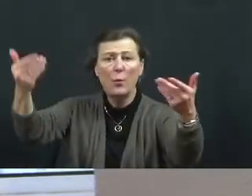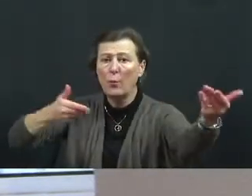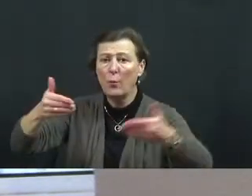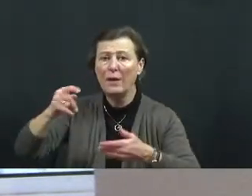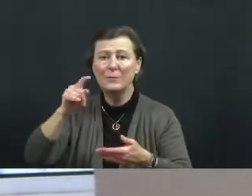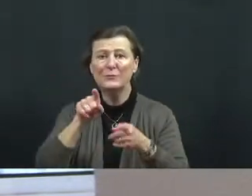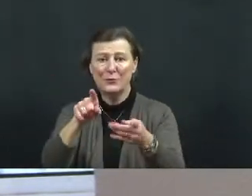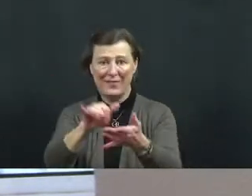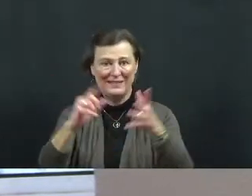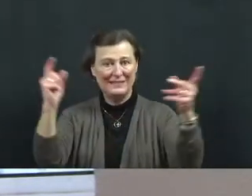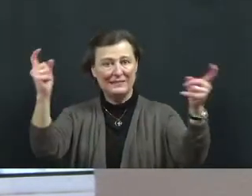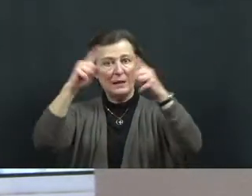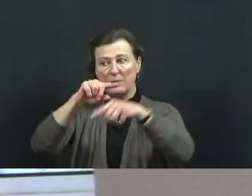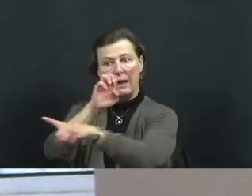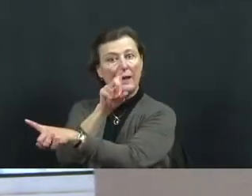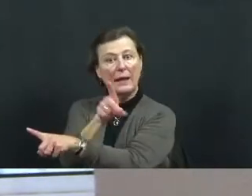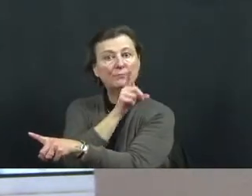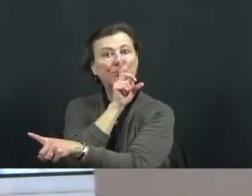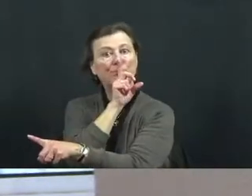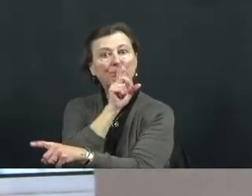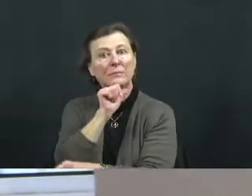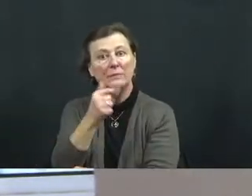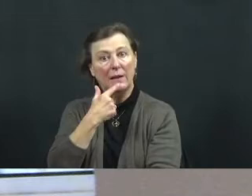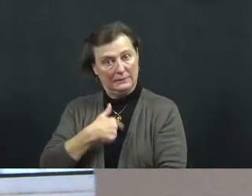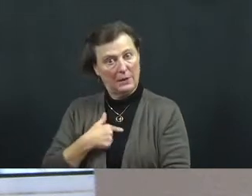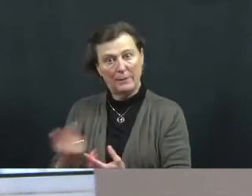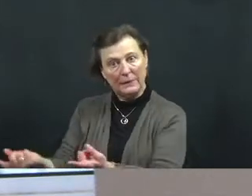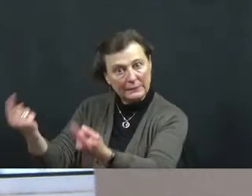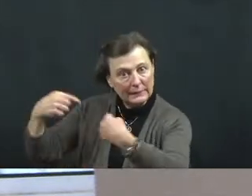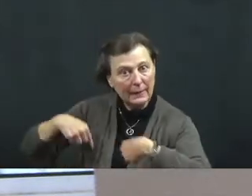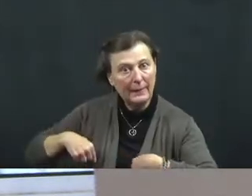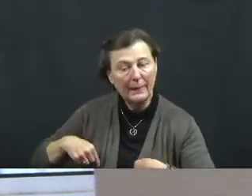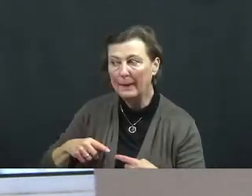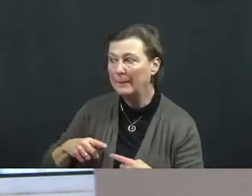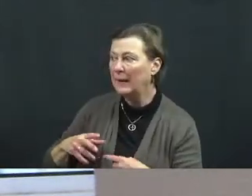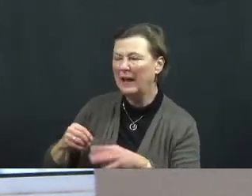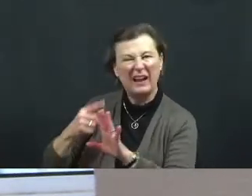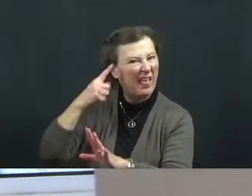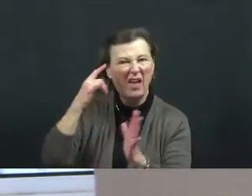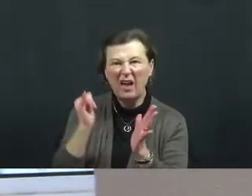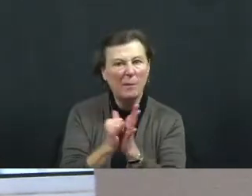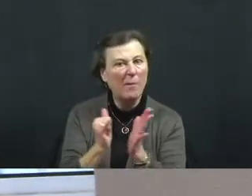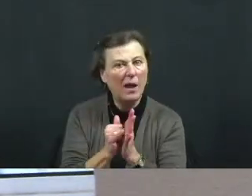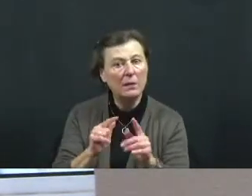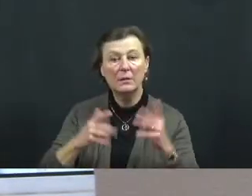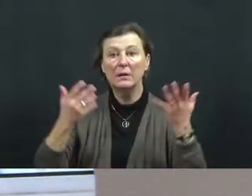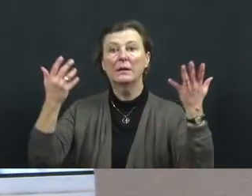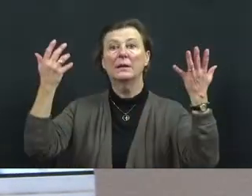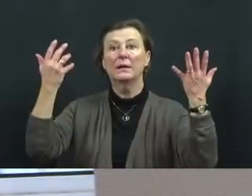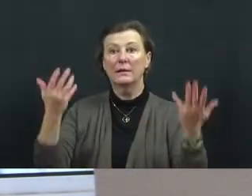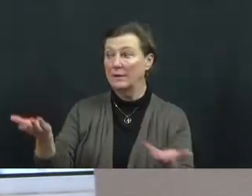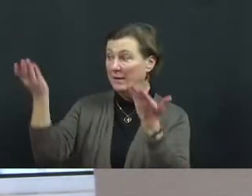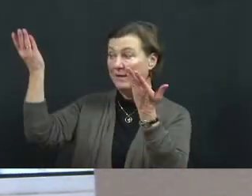But, Ed had not told us that he was coming, nor did I even think it was possible, and yet there he was there.